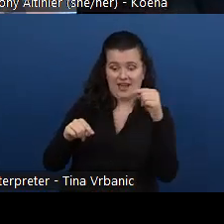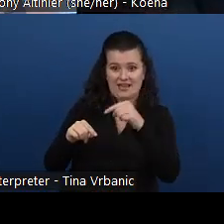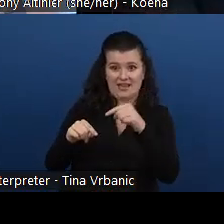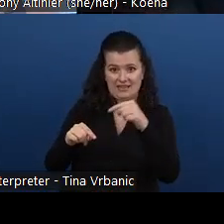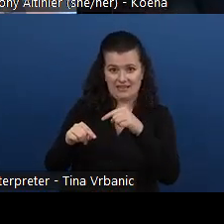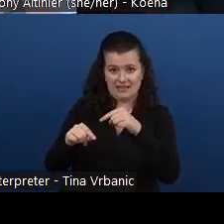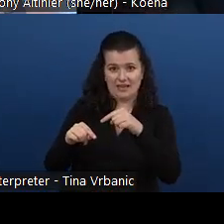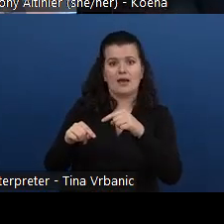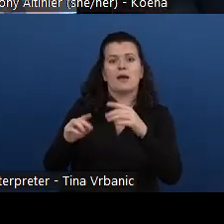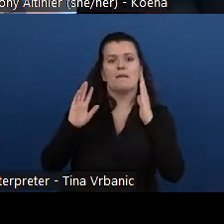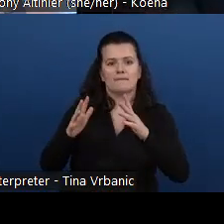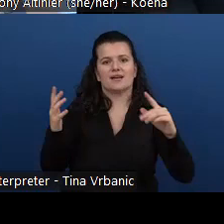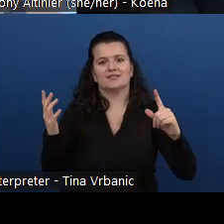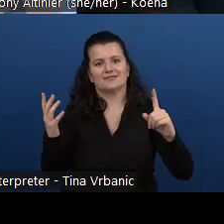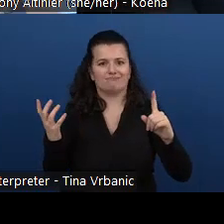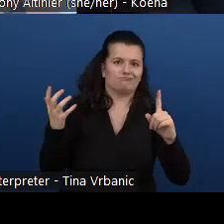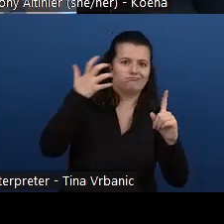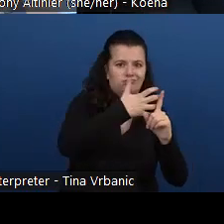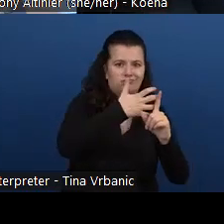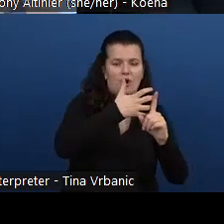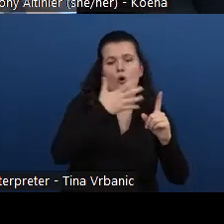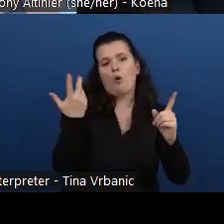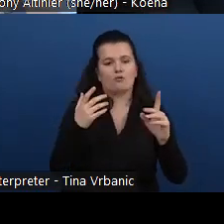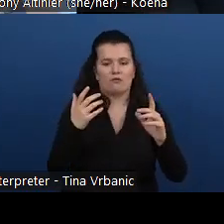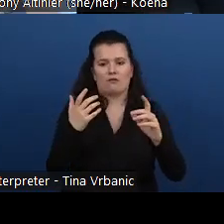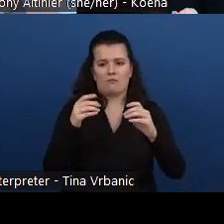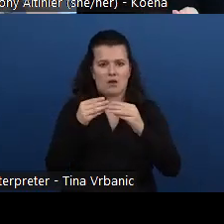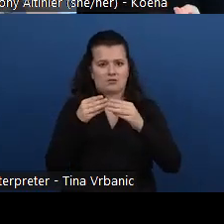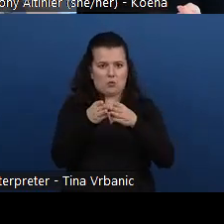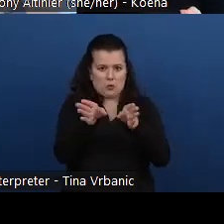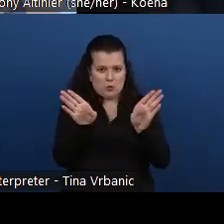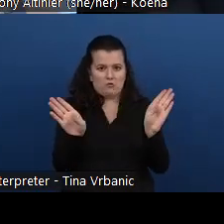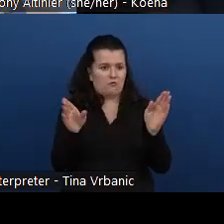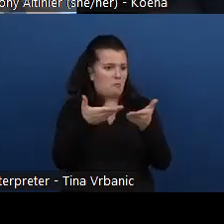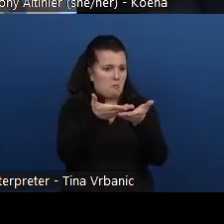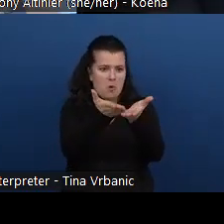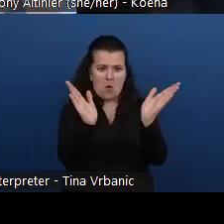comply for everyone.